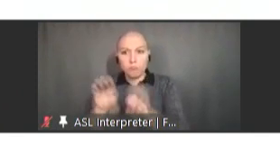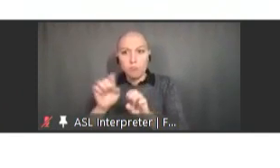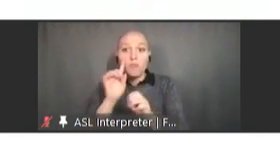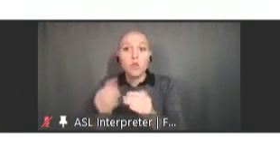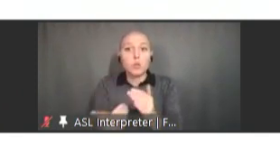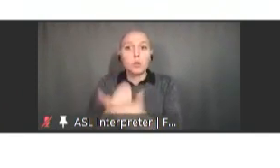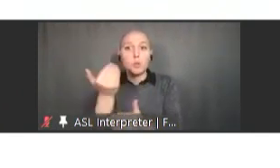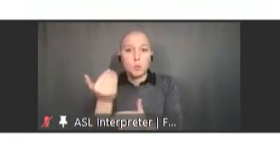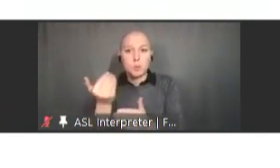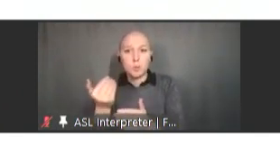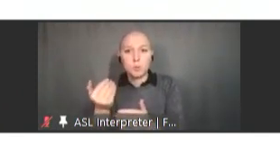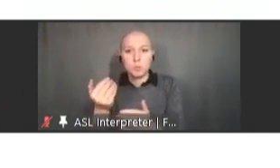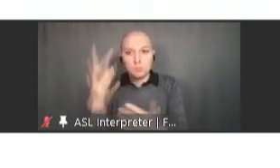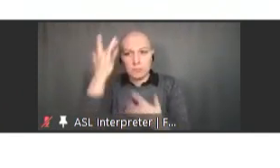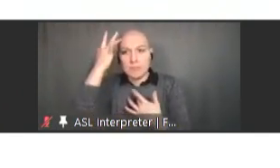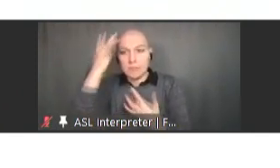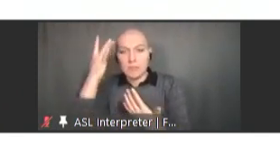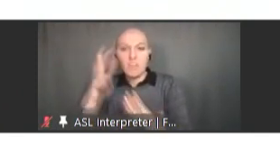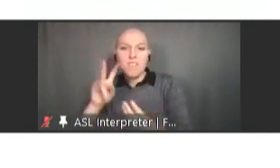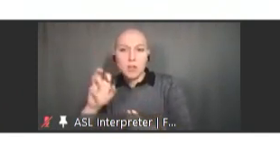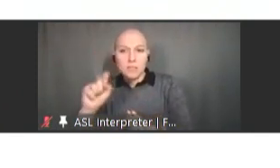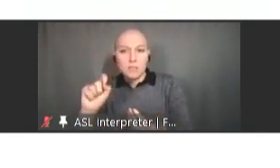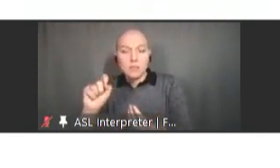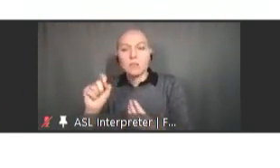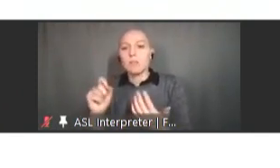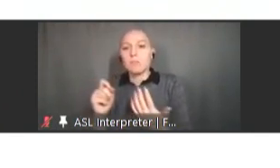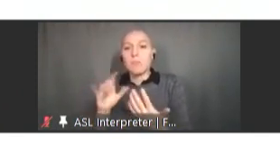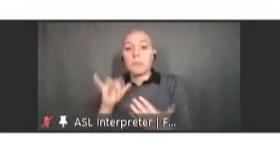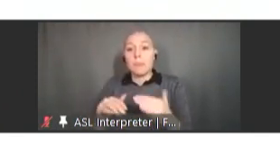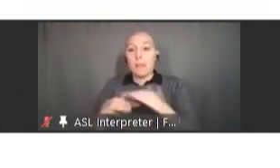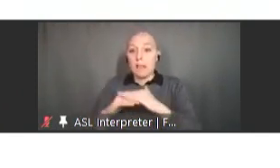same levels or range would be expected to provide similar protection against the newer variant?